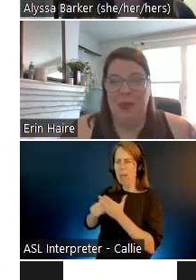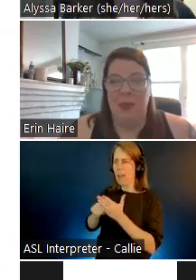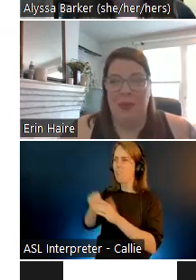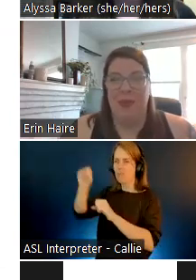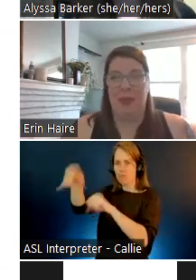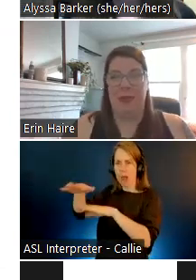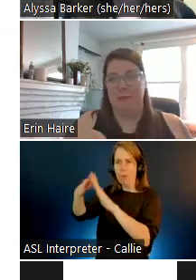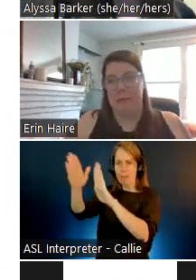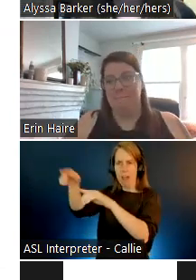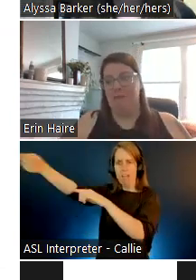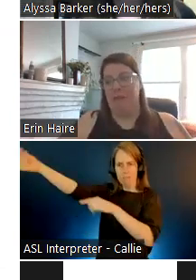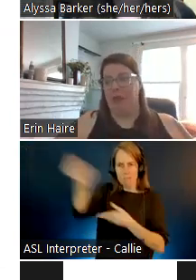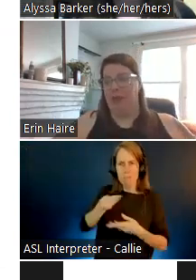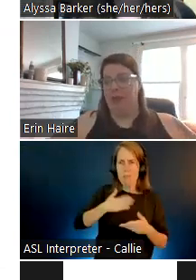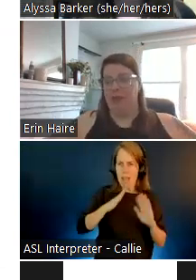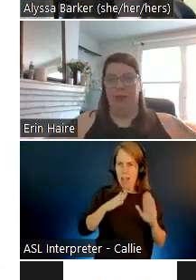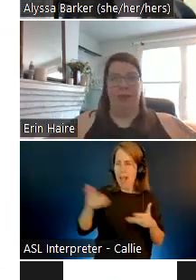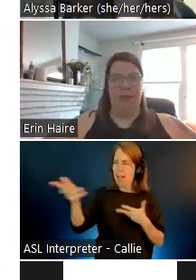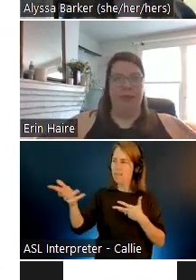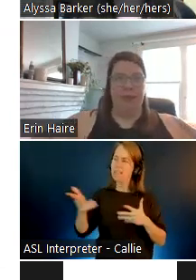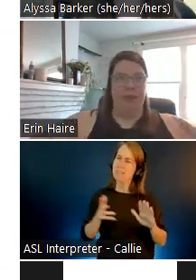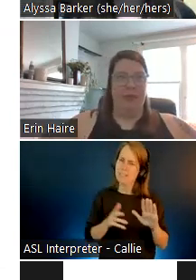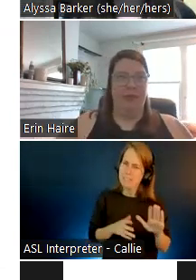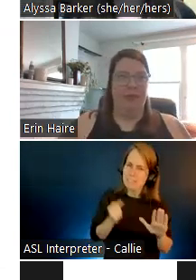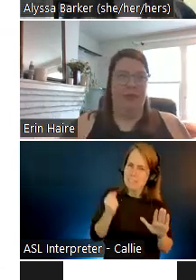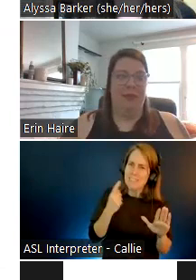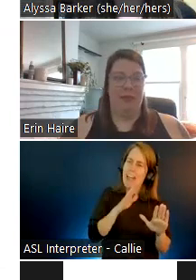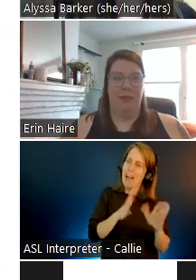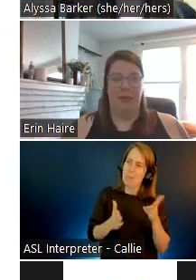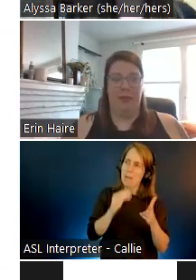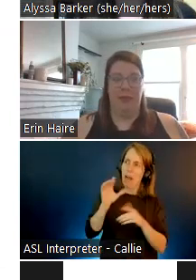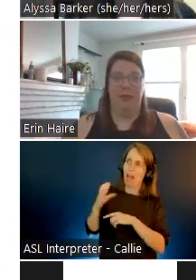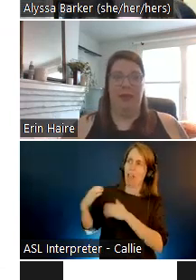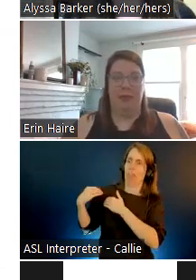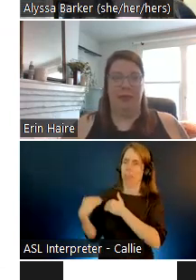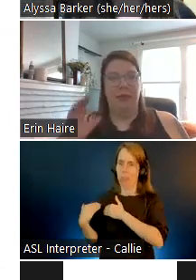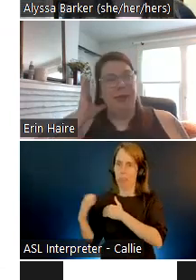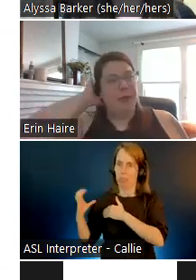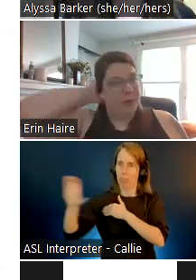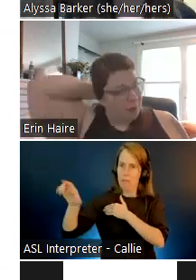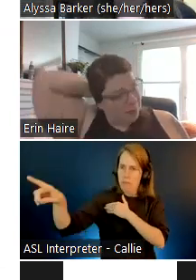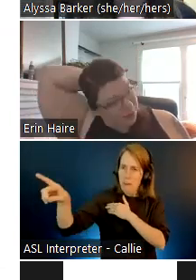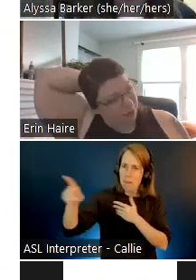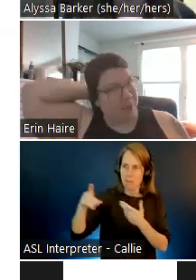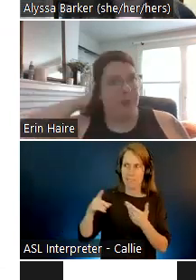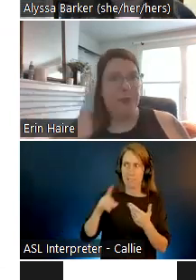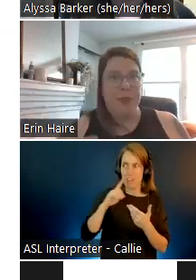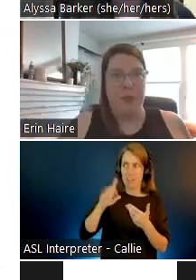legal advice but um you know i think it's something important to think about so next slide